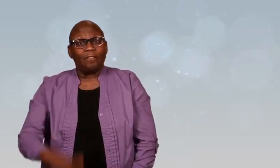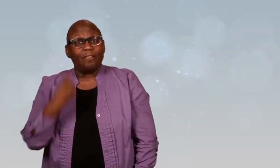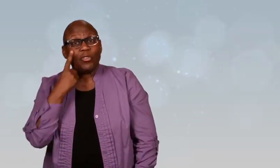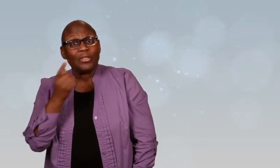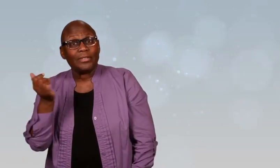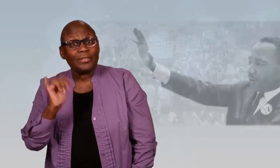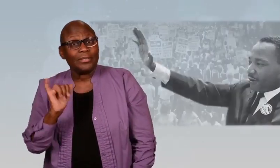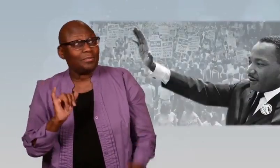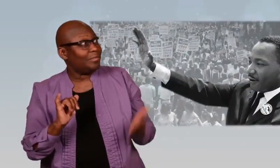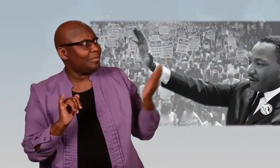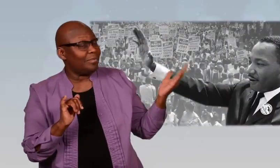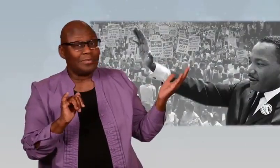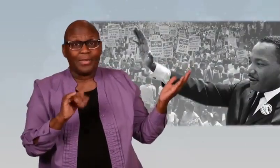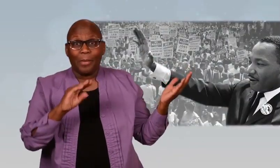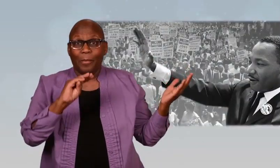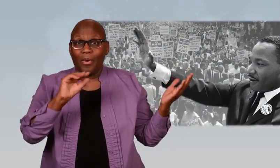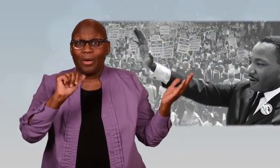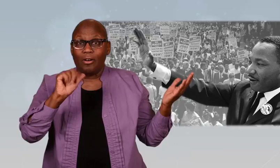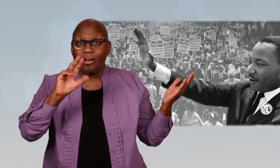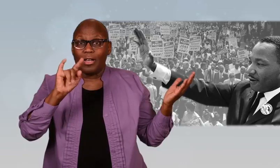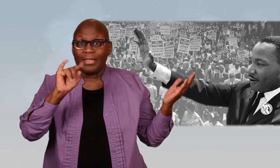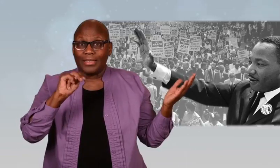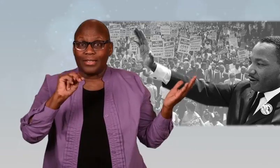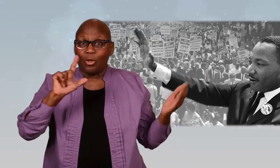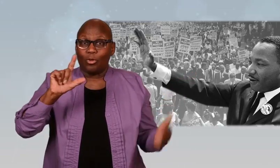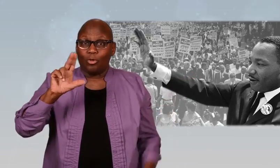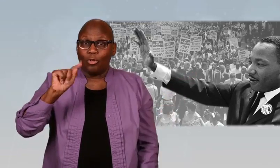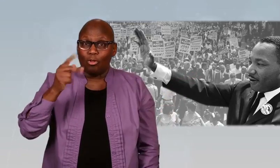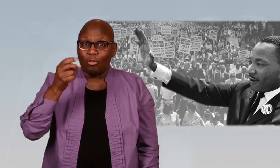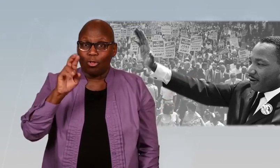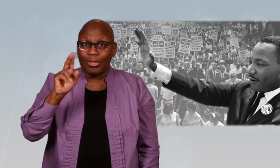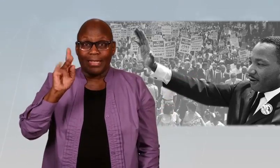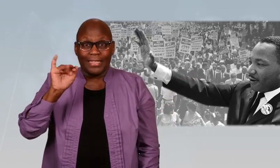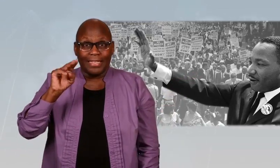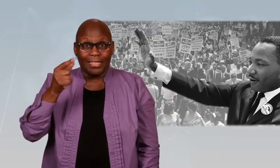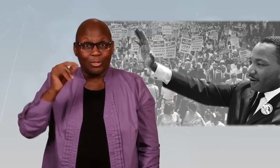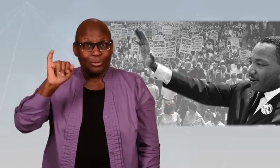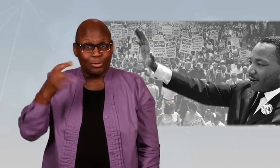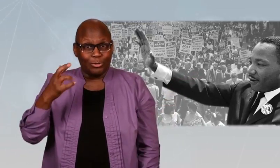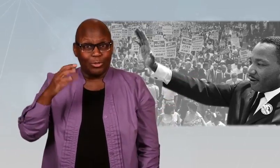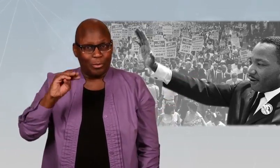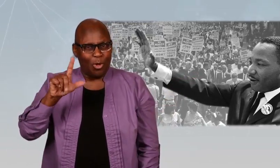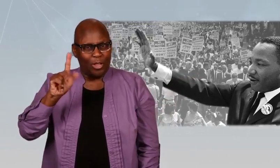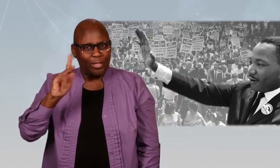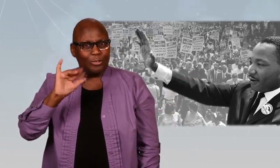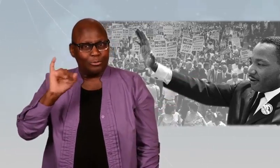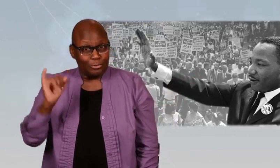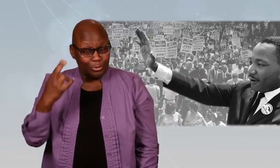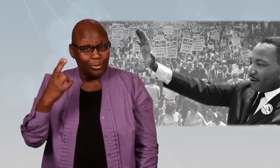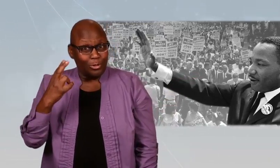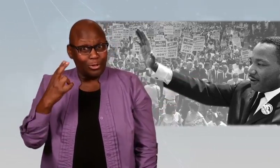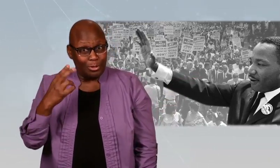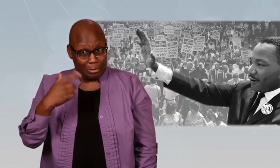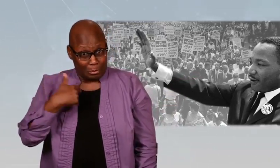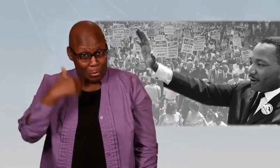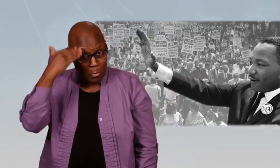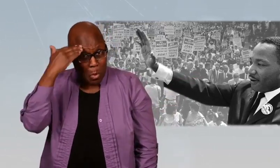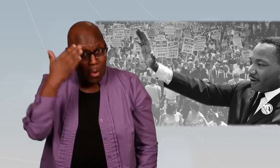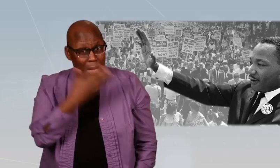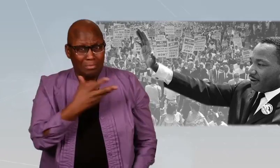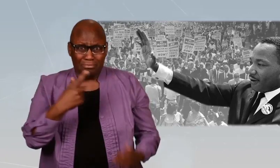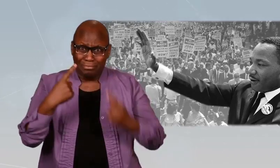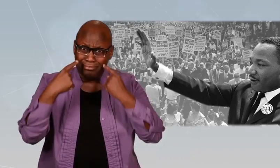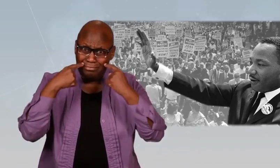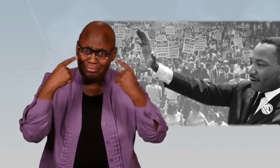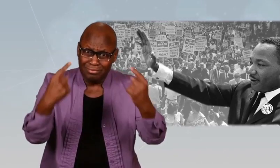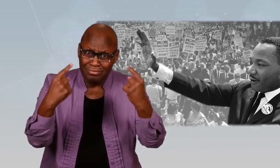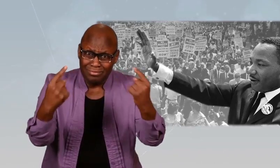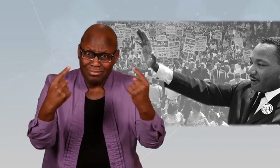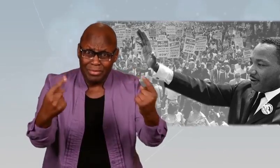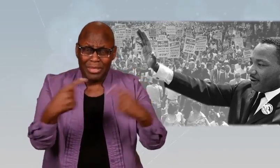I didn’t know who Martin Luther King, Jr. was.